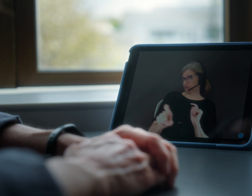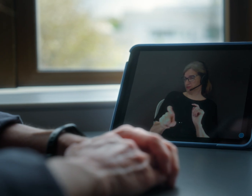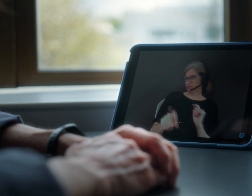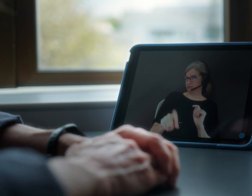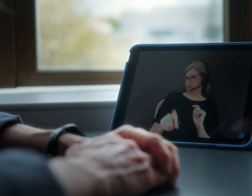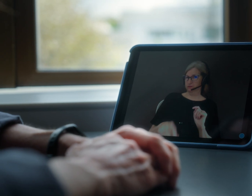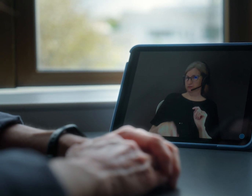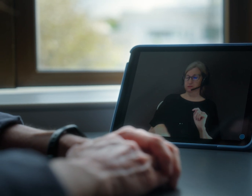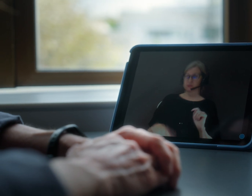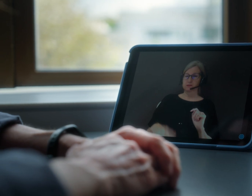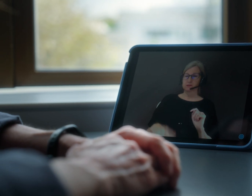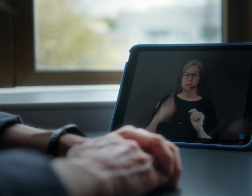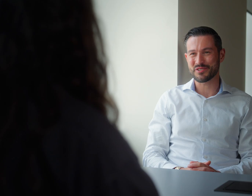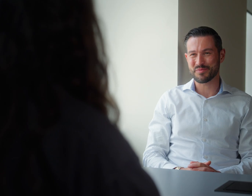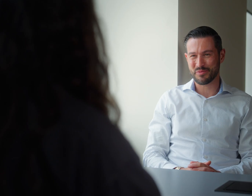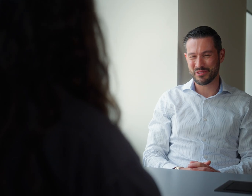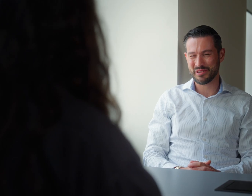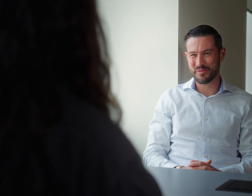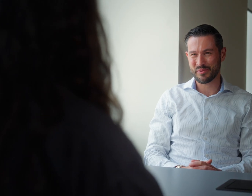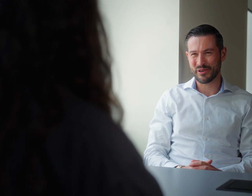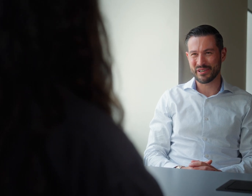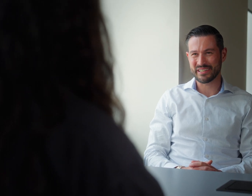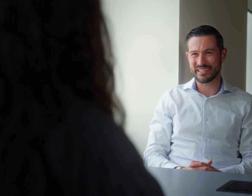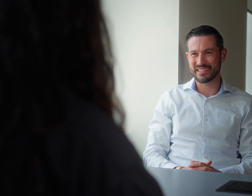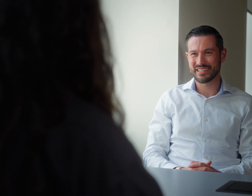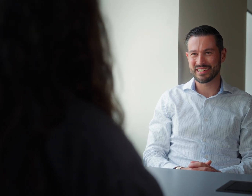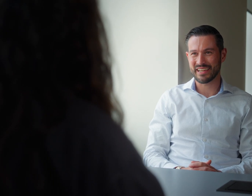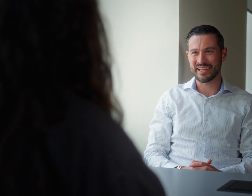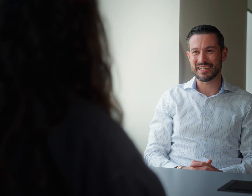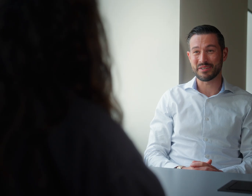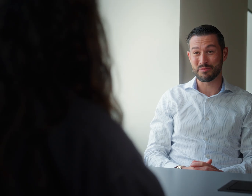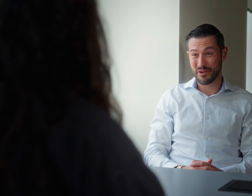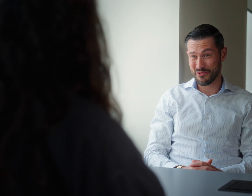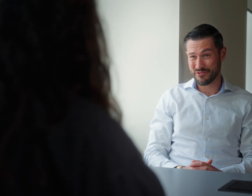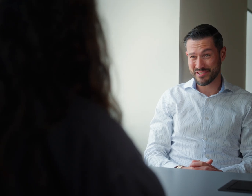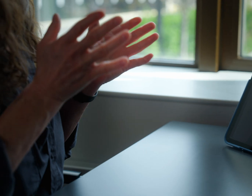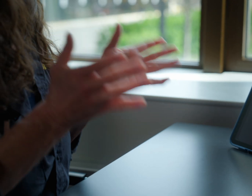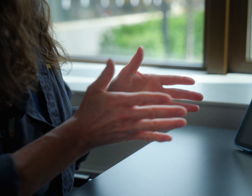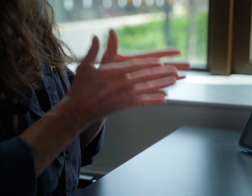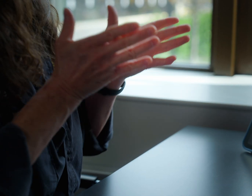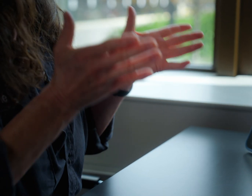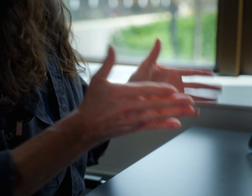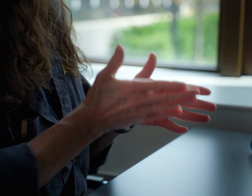I no longer needed to schedule interpreters in advance and wait for them to come in. I was able to speak with my supervisors